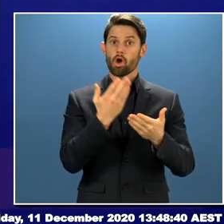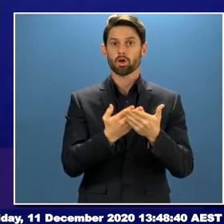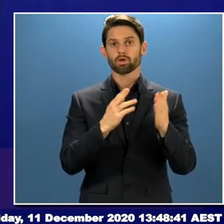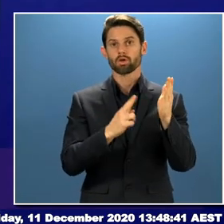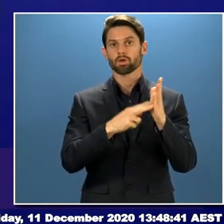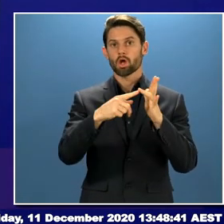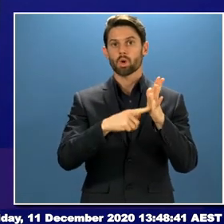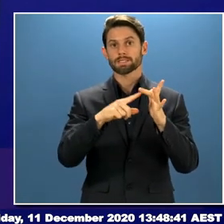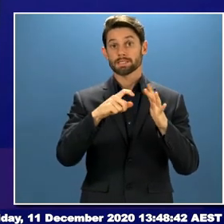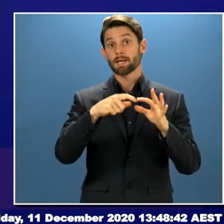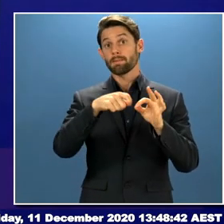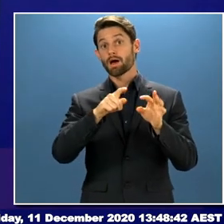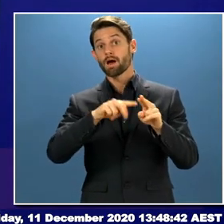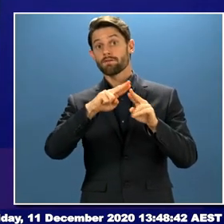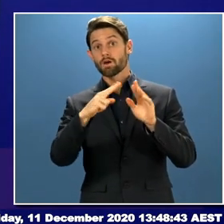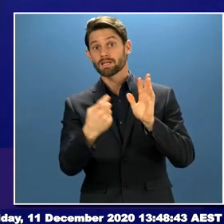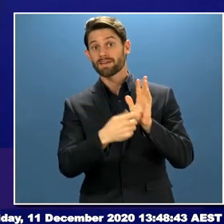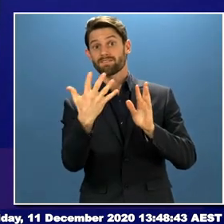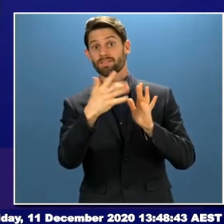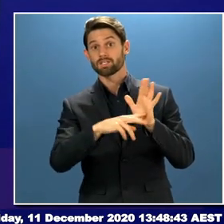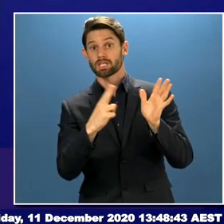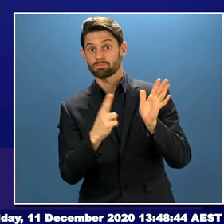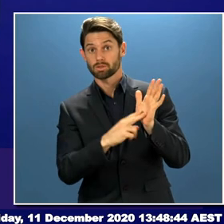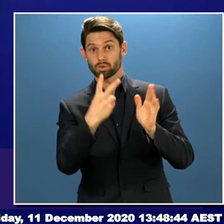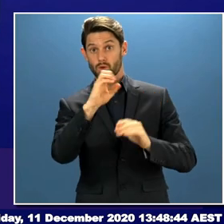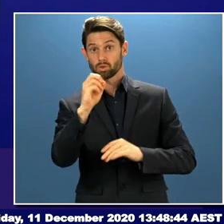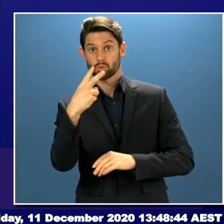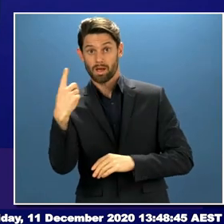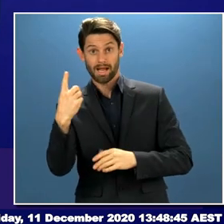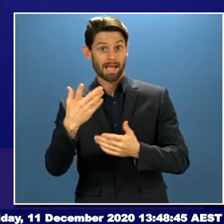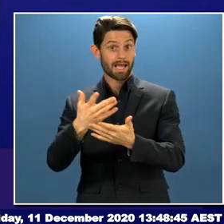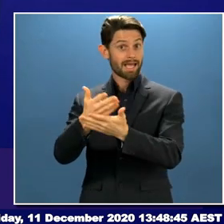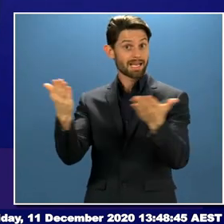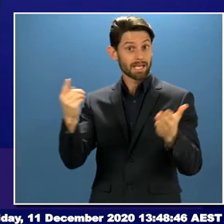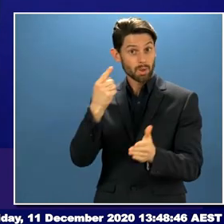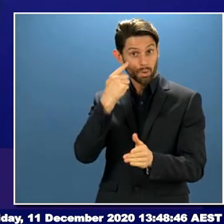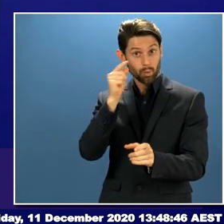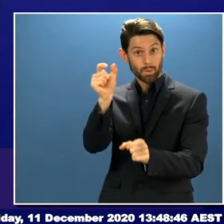By Friday, 15 January 2021, any witnesses who took questions on notice